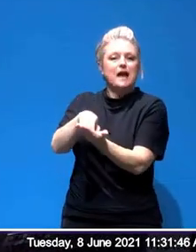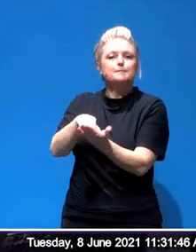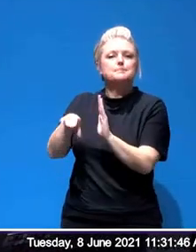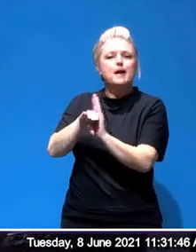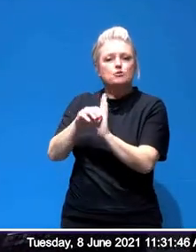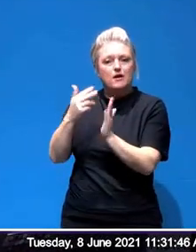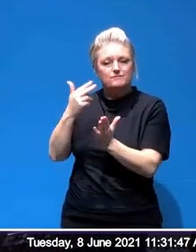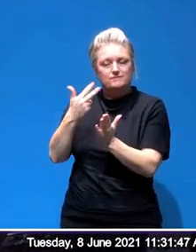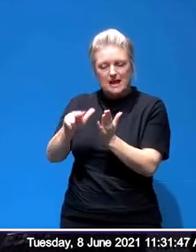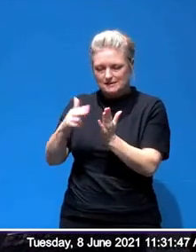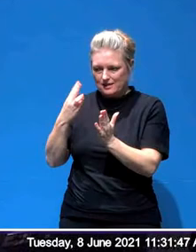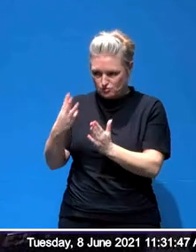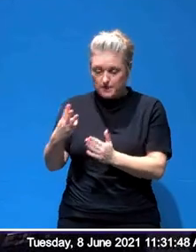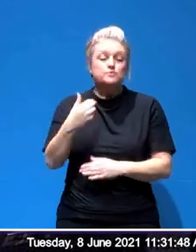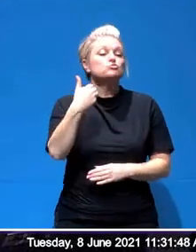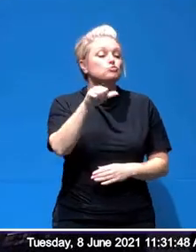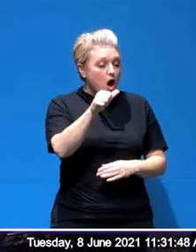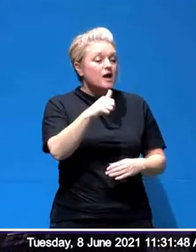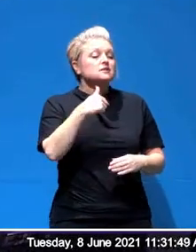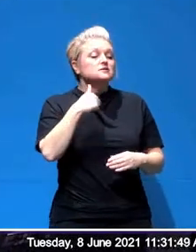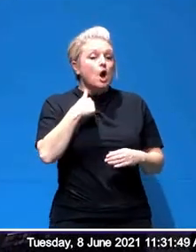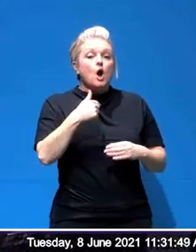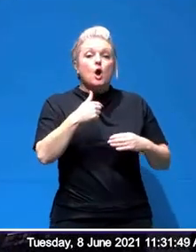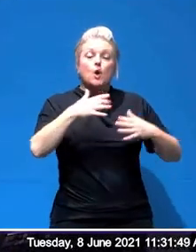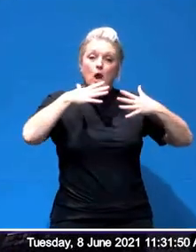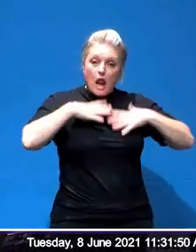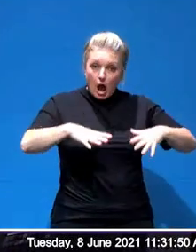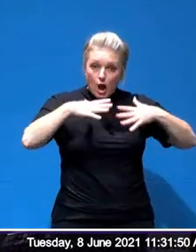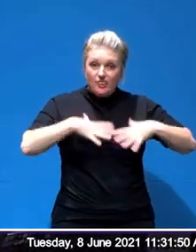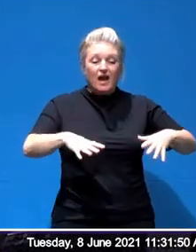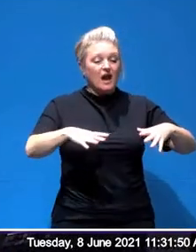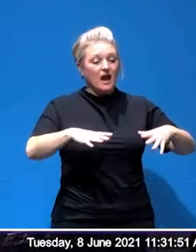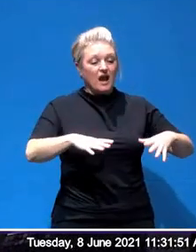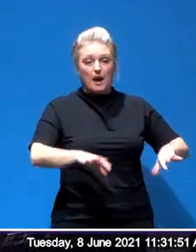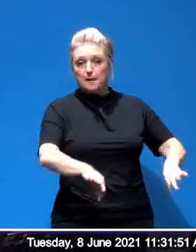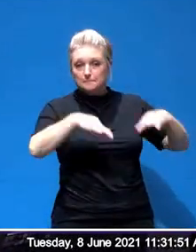We returned all of the clothing and bedding to DHS that didn't belong to Daniel.